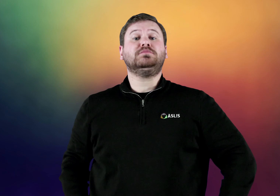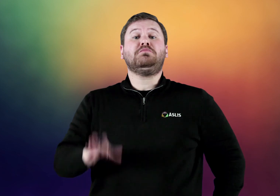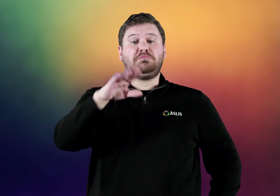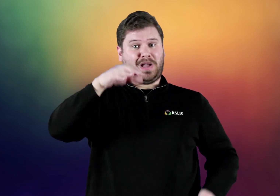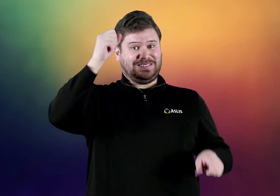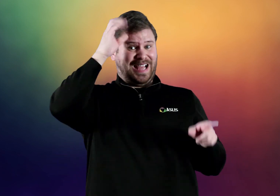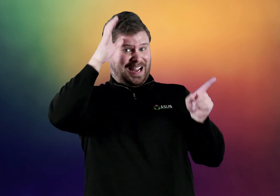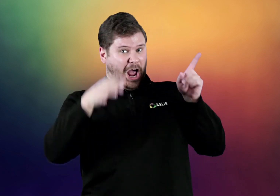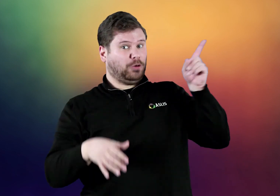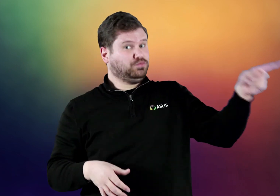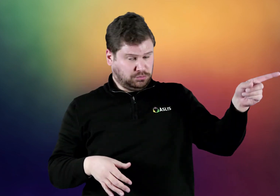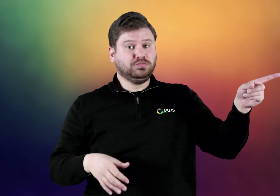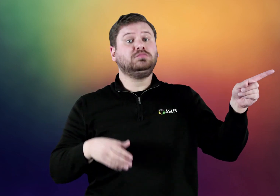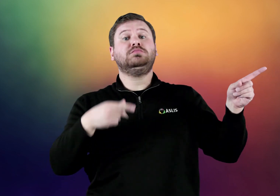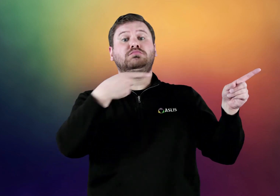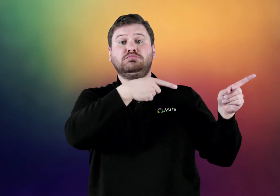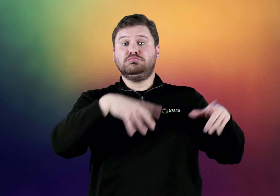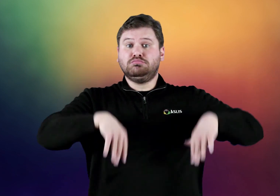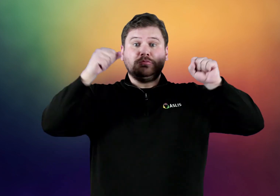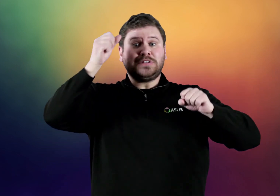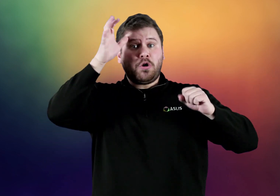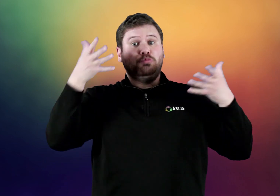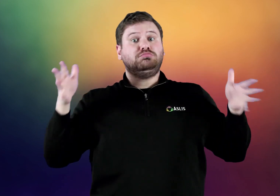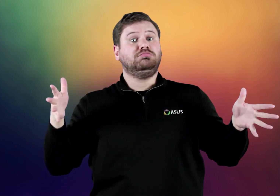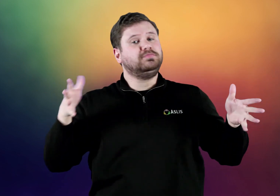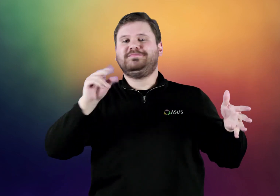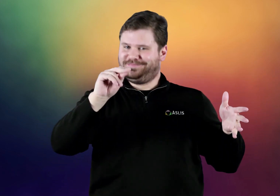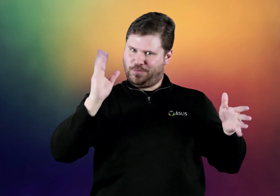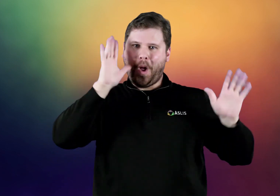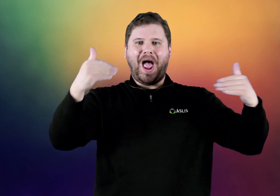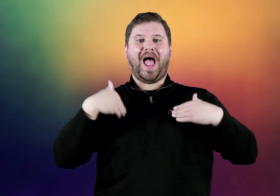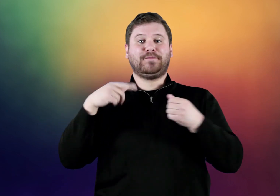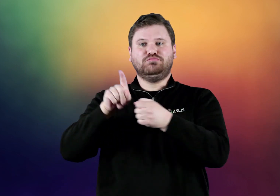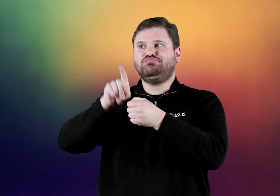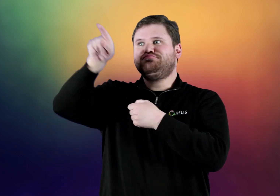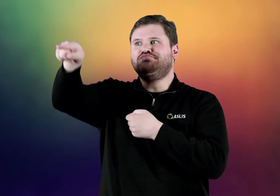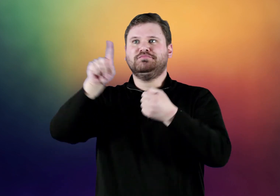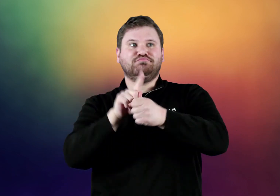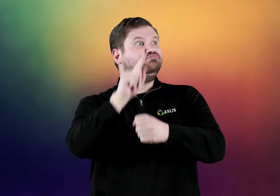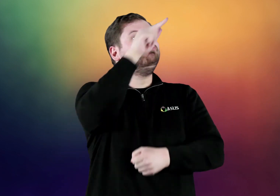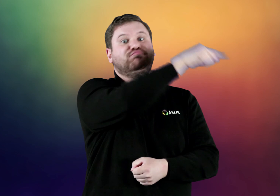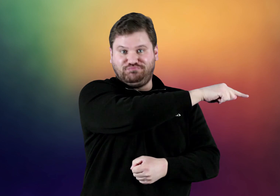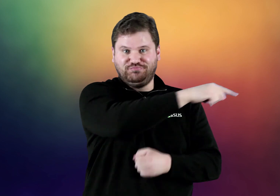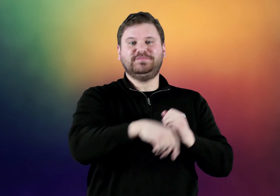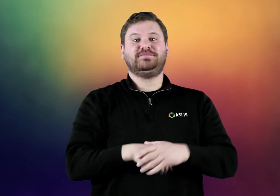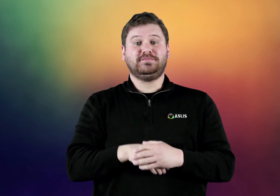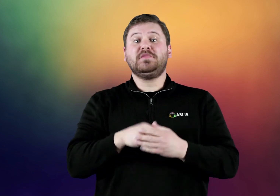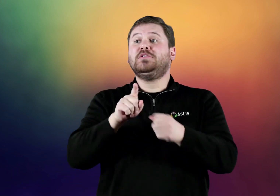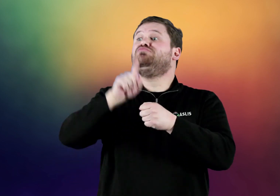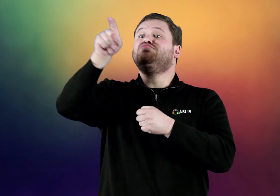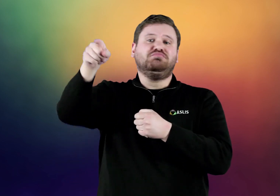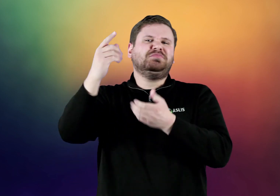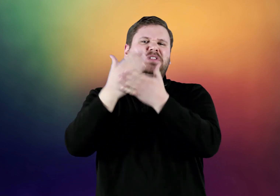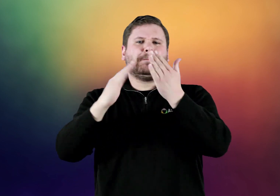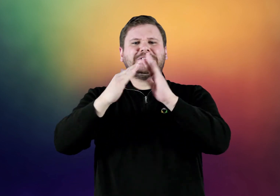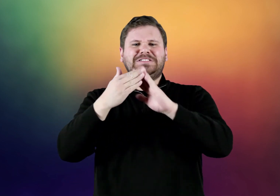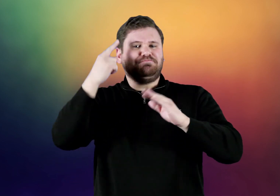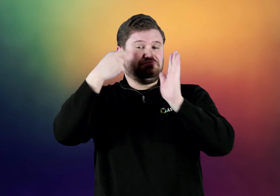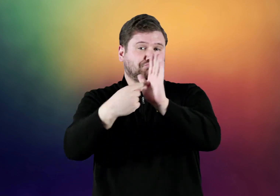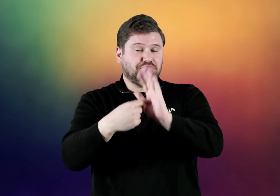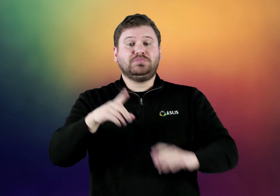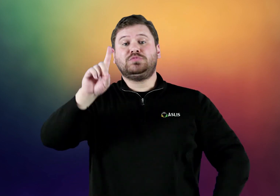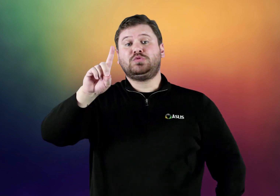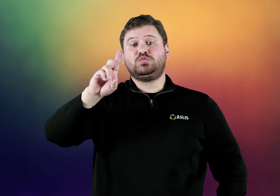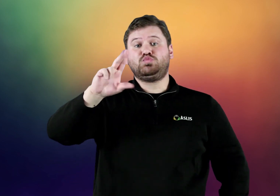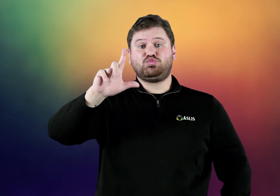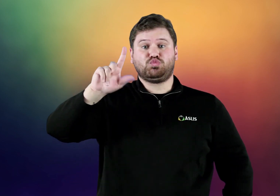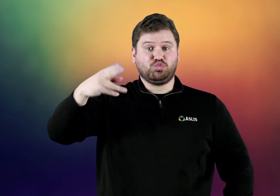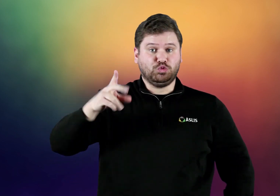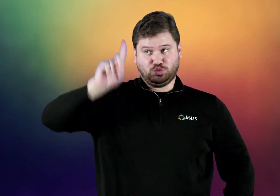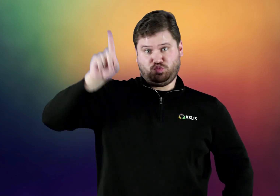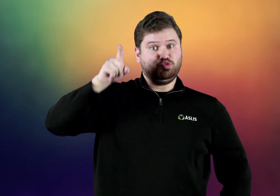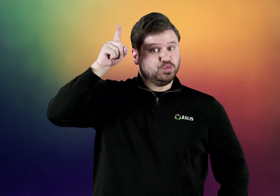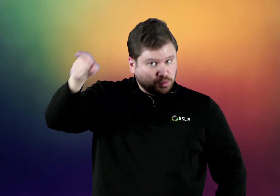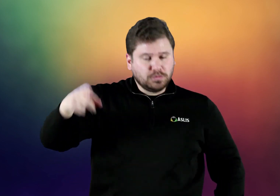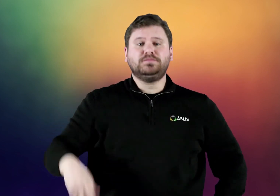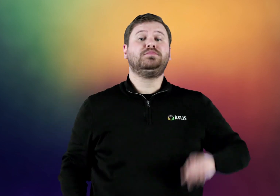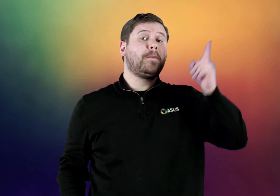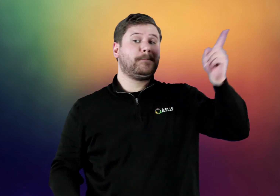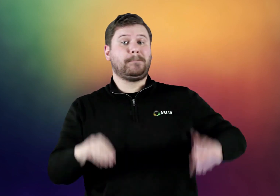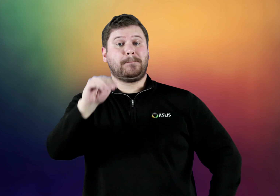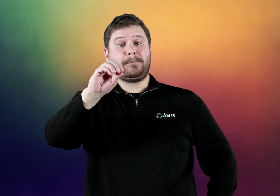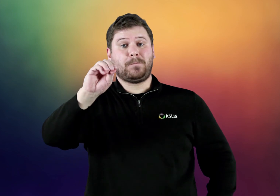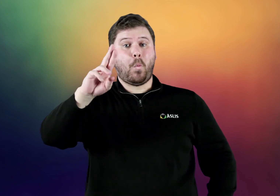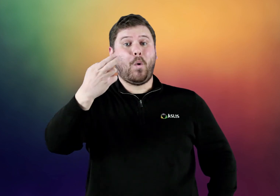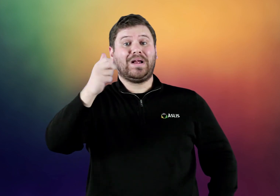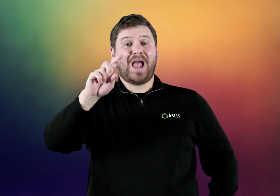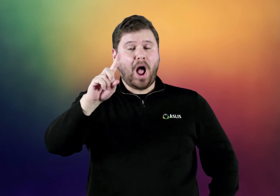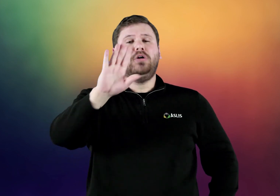St. Cloud is not the only location. There will be remote webhubs in some cities like Duluth and Moorhead.